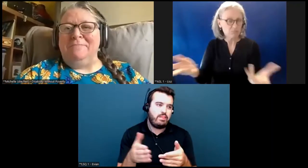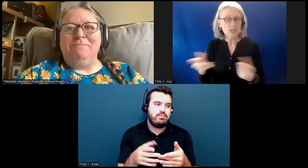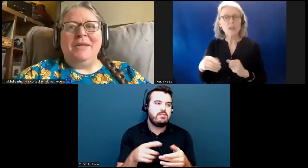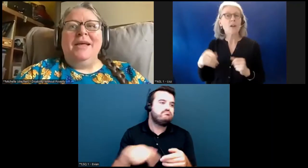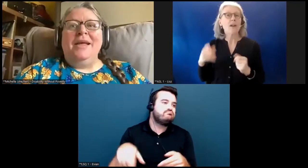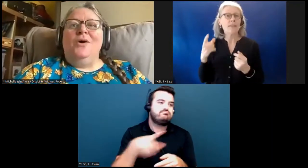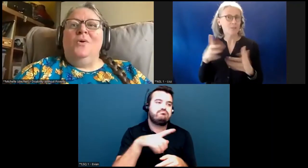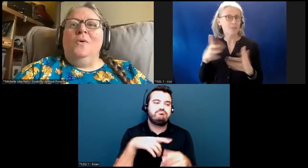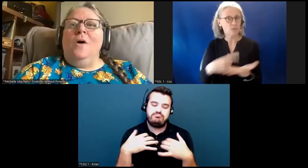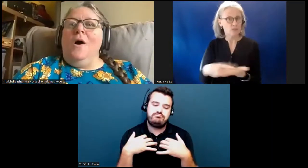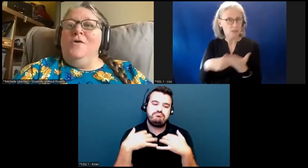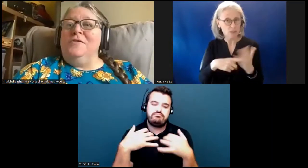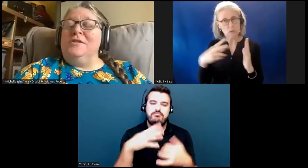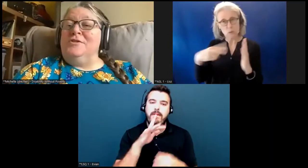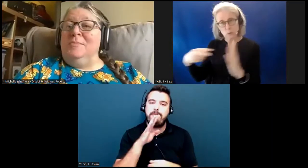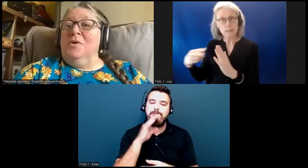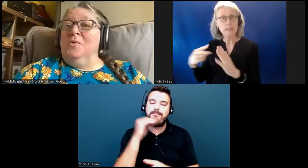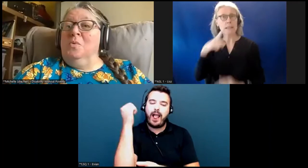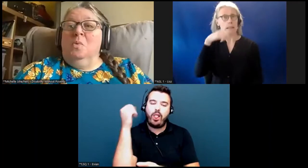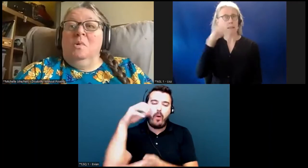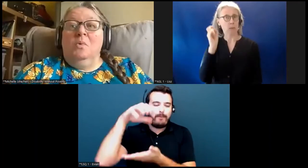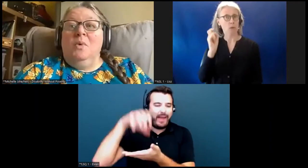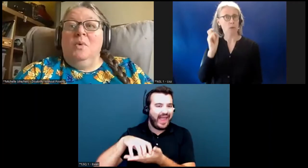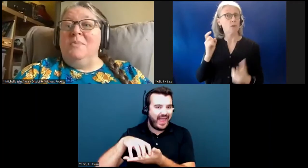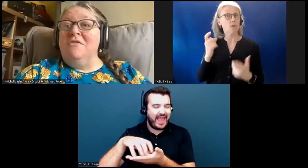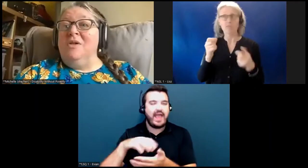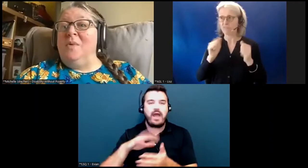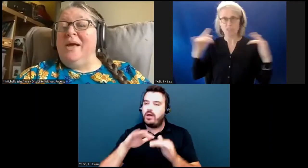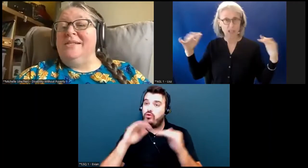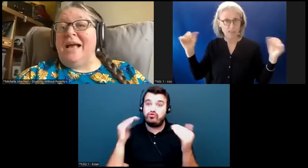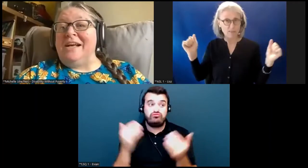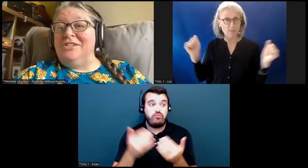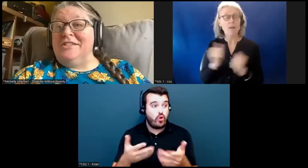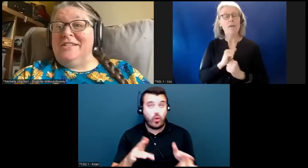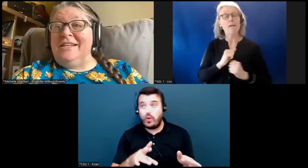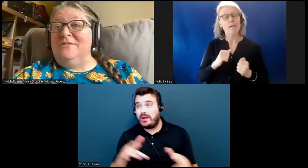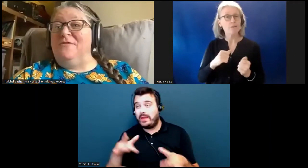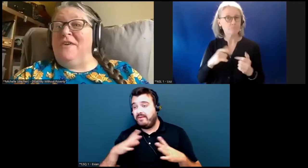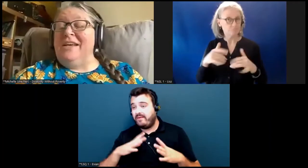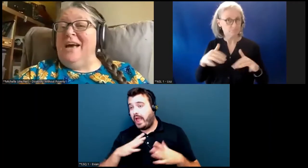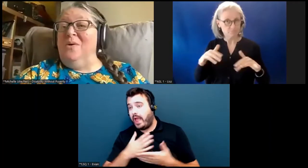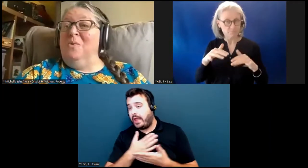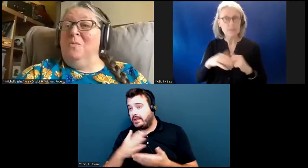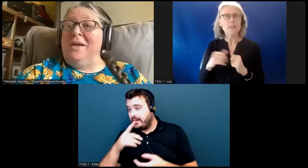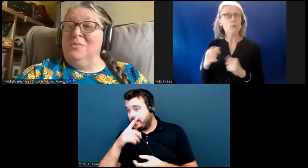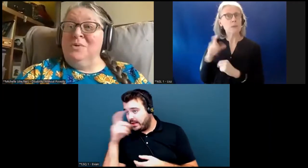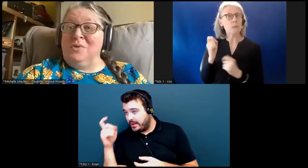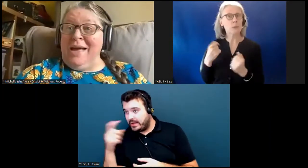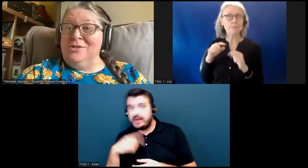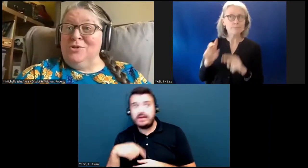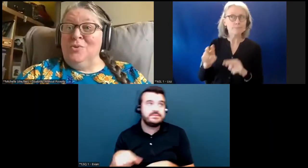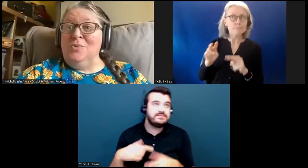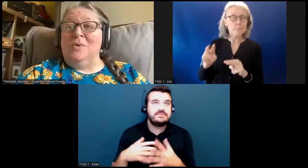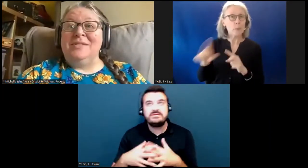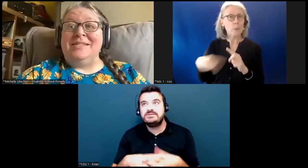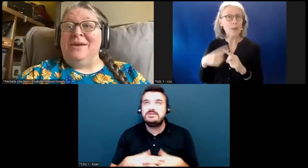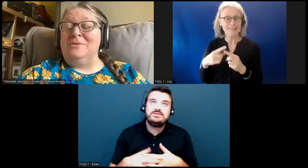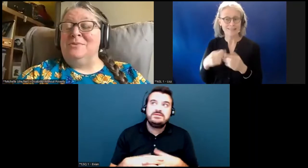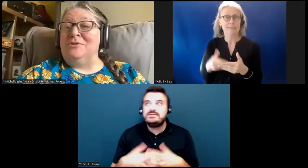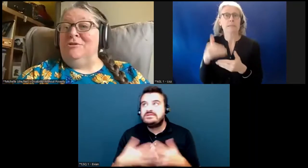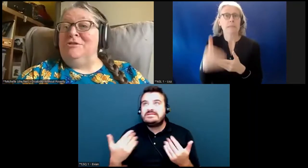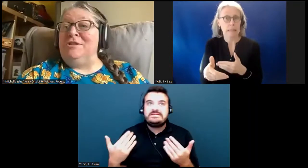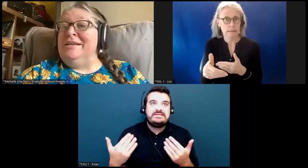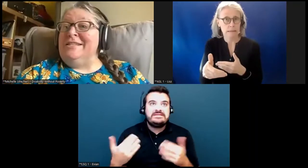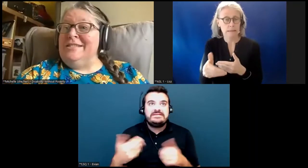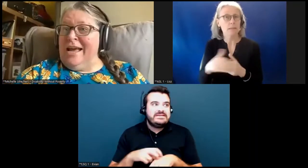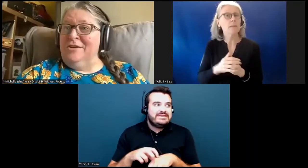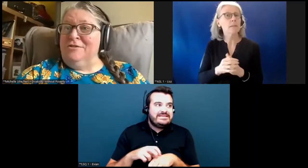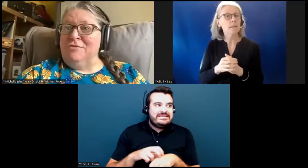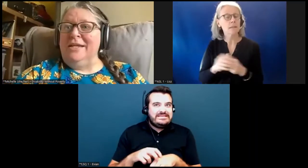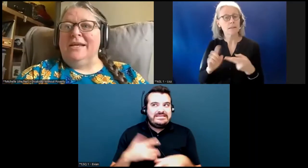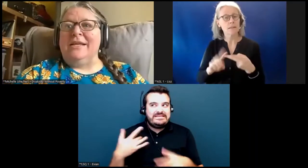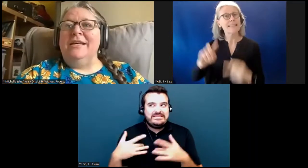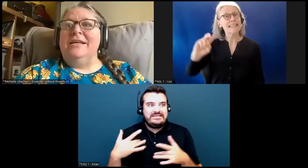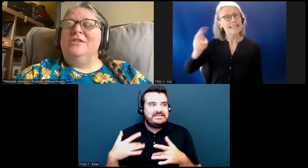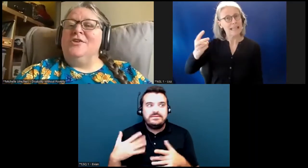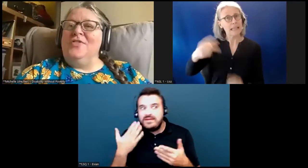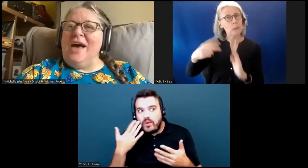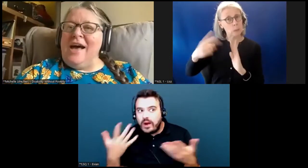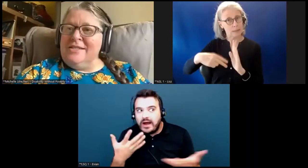OVER THE SUMMER, WE WERE ALL WAITING TO FIND OUT WHEN IT WOULD GET TO SECOND READING. THAT'S